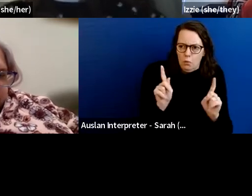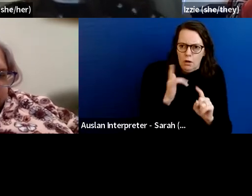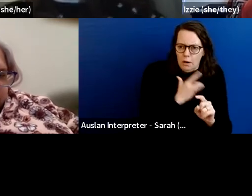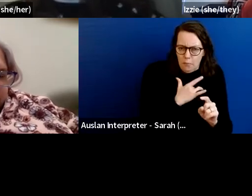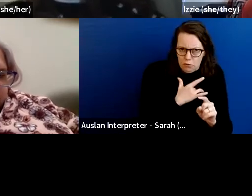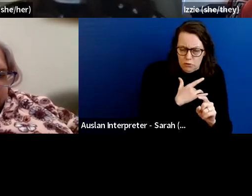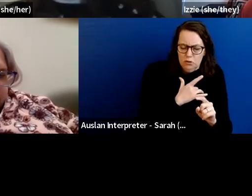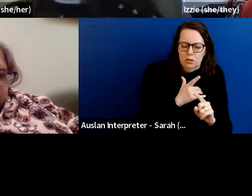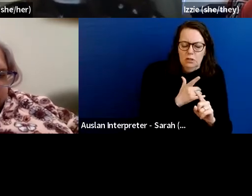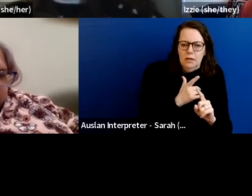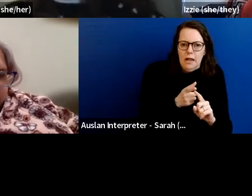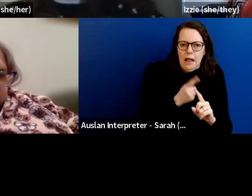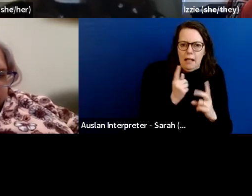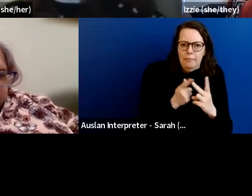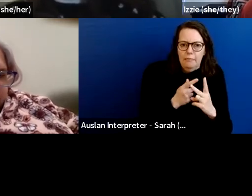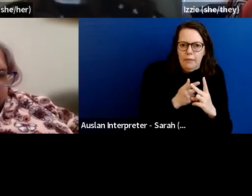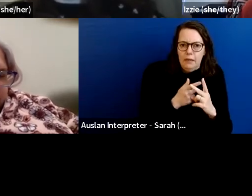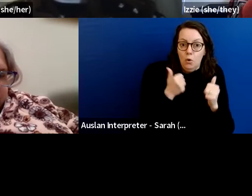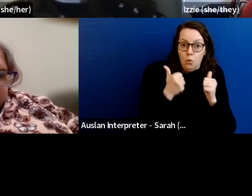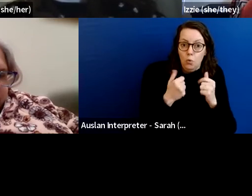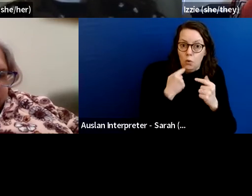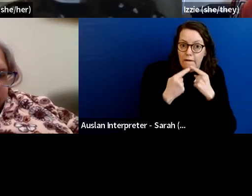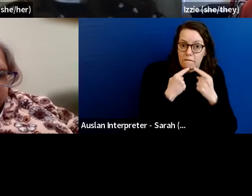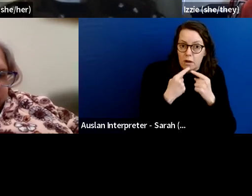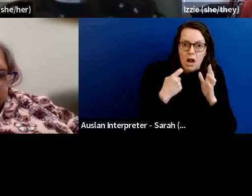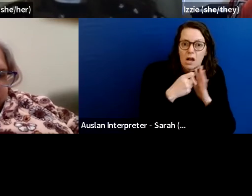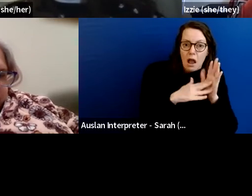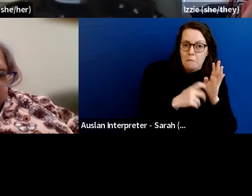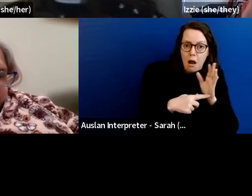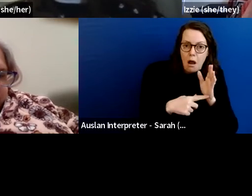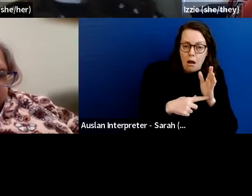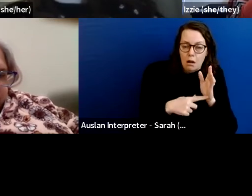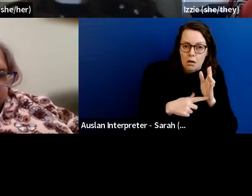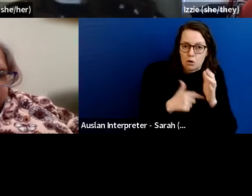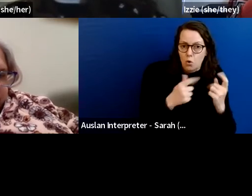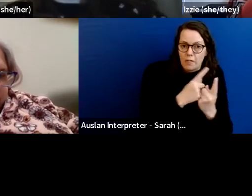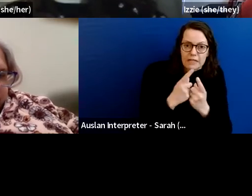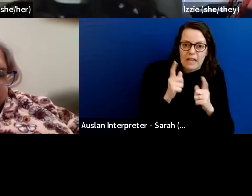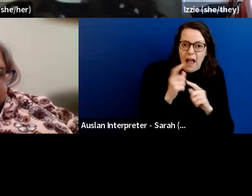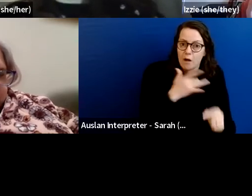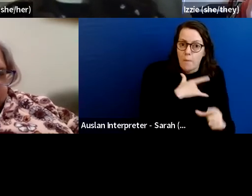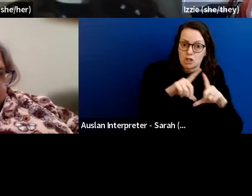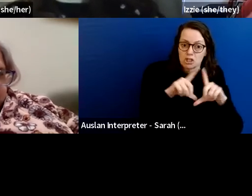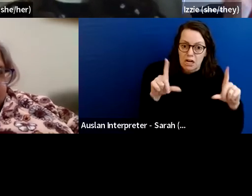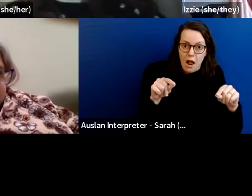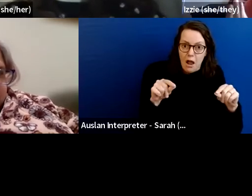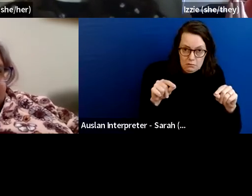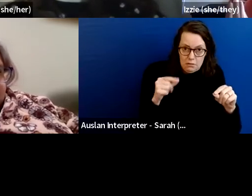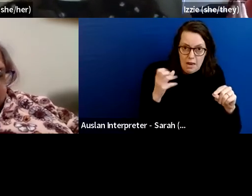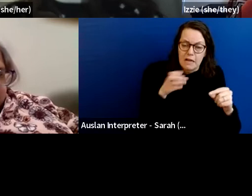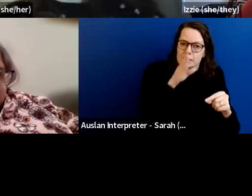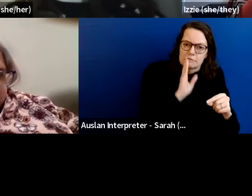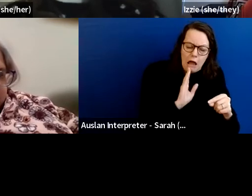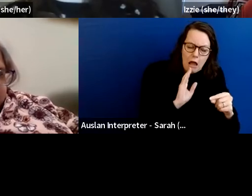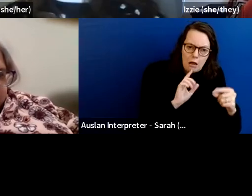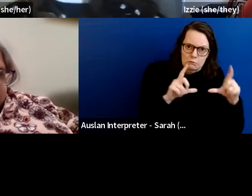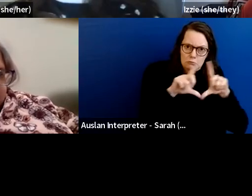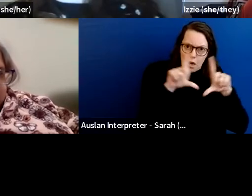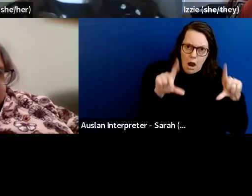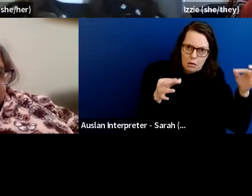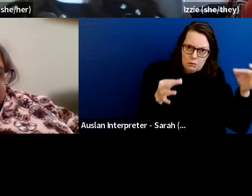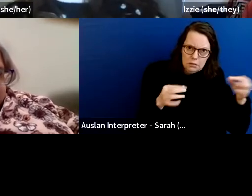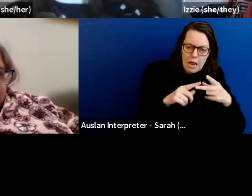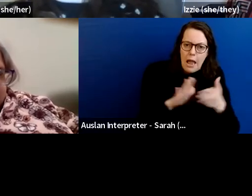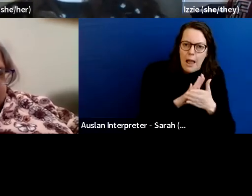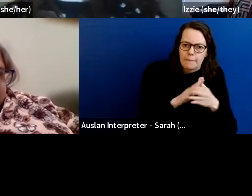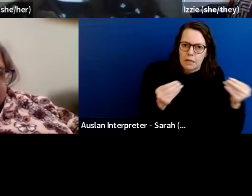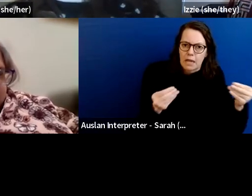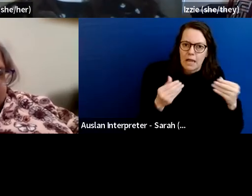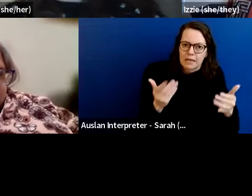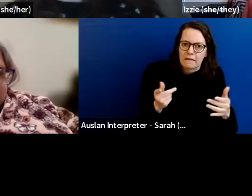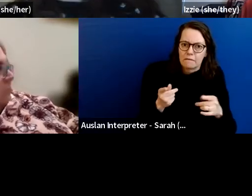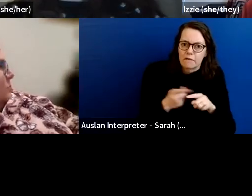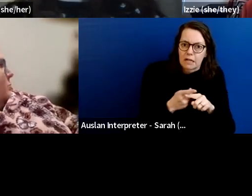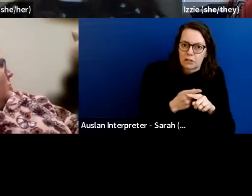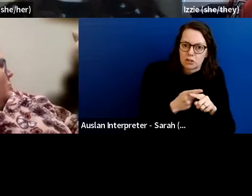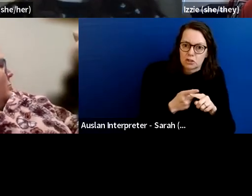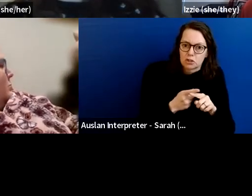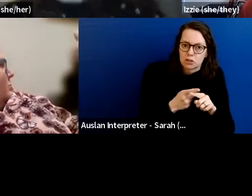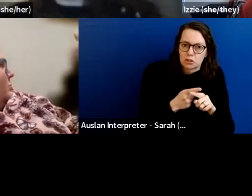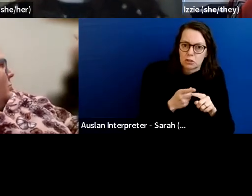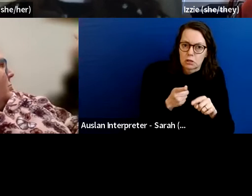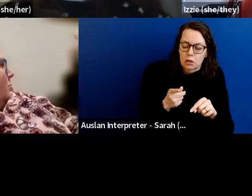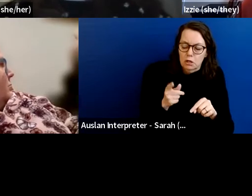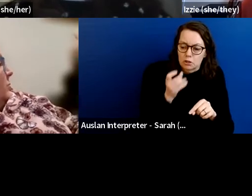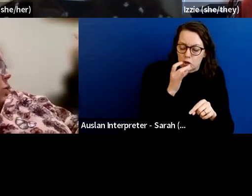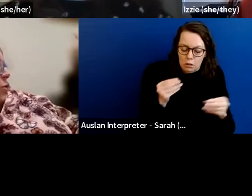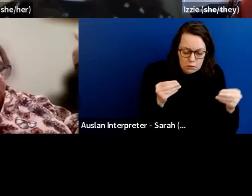And then there's, there's some really great resources just to came on, on like emotions cards and it's like this is what's sad looks like this is what happened looks like and giving that language so that people can our children can advocate and saying,